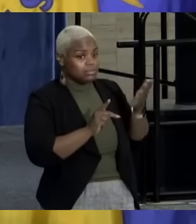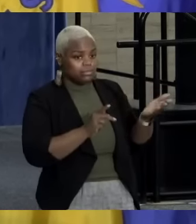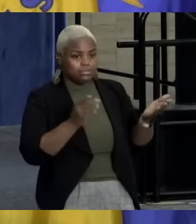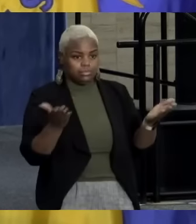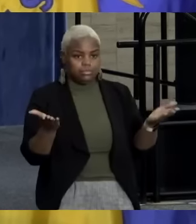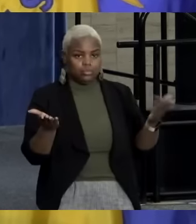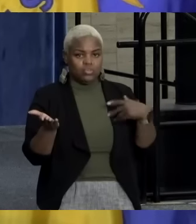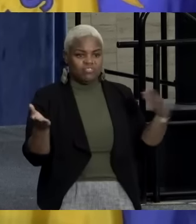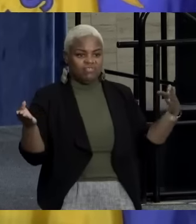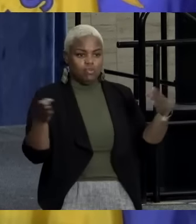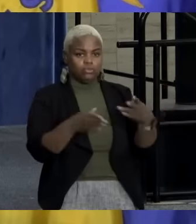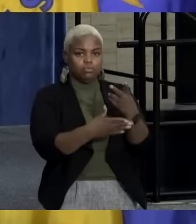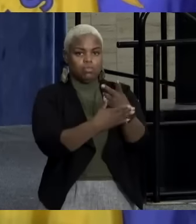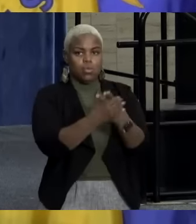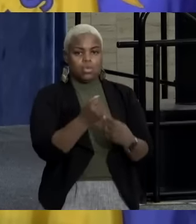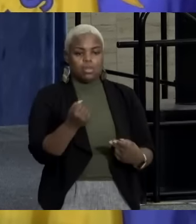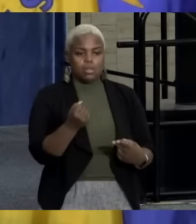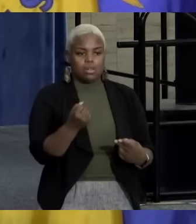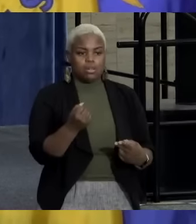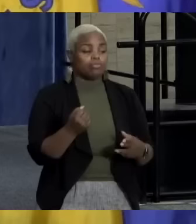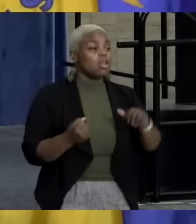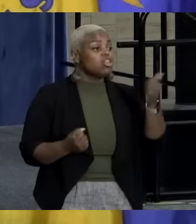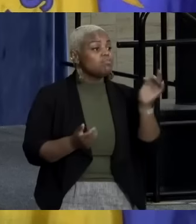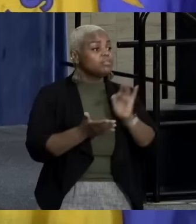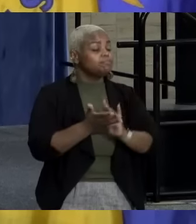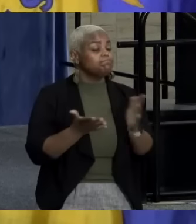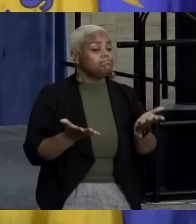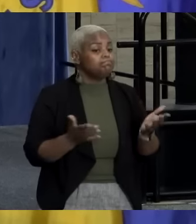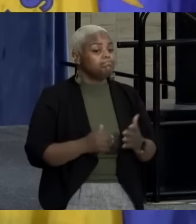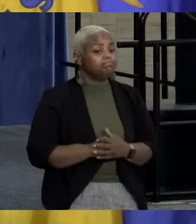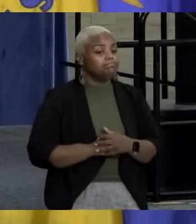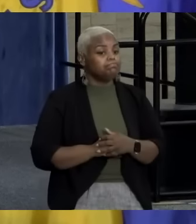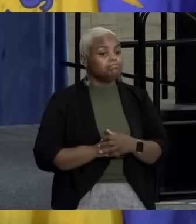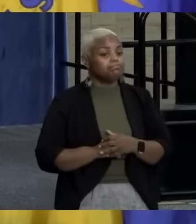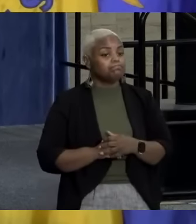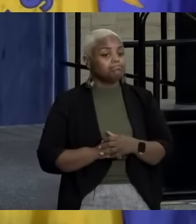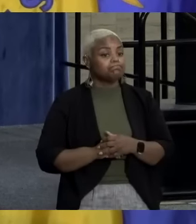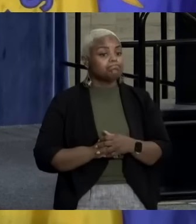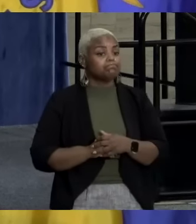And the other medication is a medication that is specific